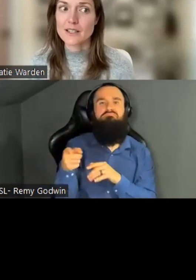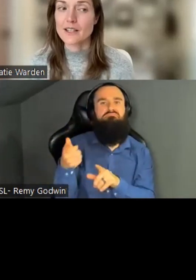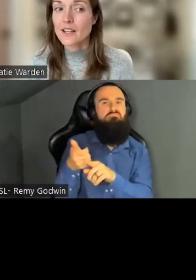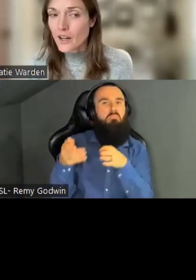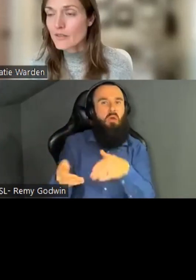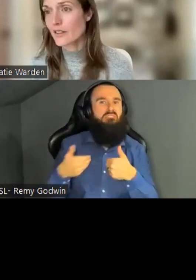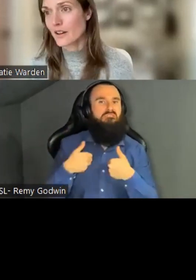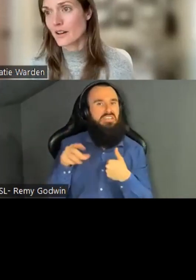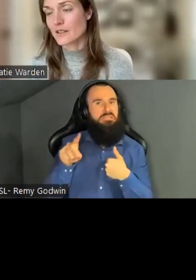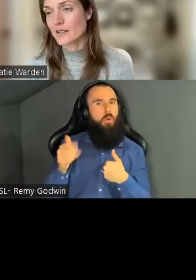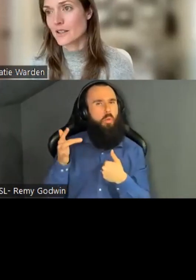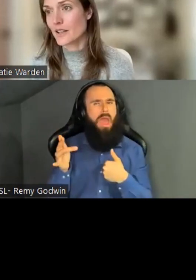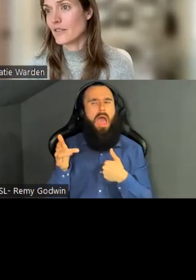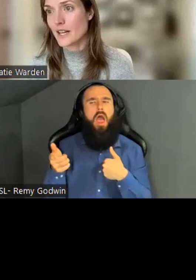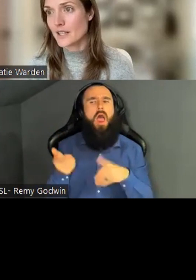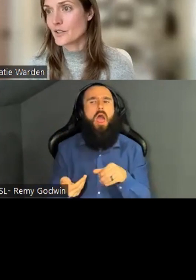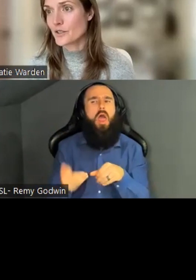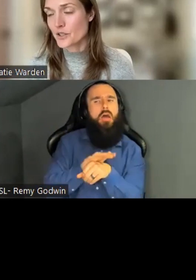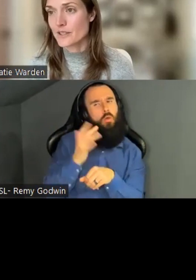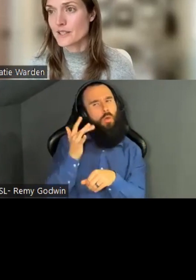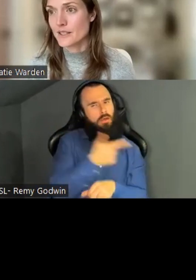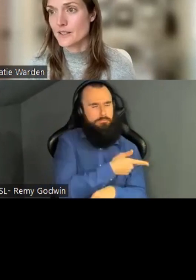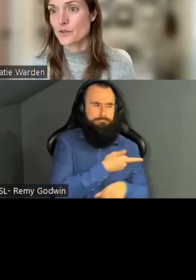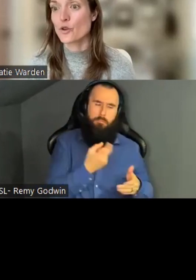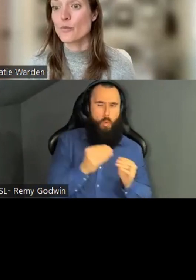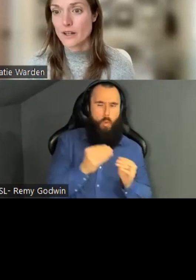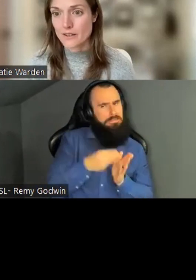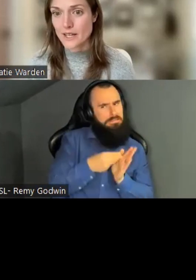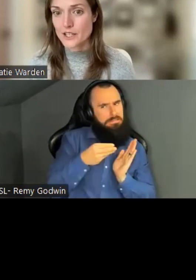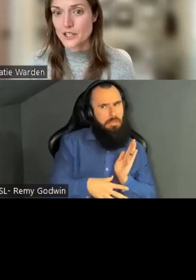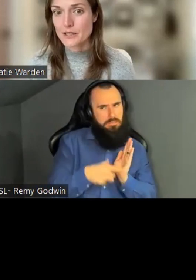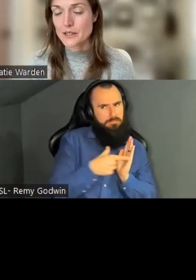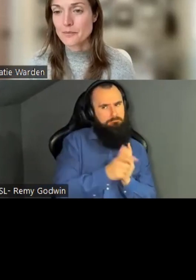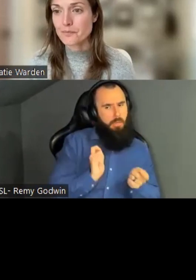to cover the costs of the aids or services or modifications.